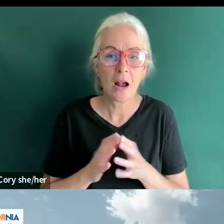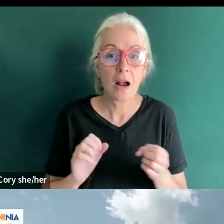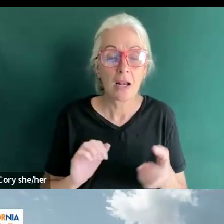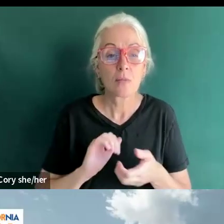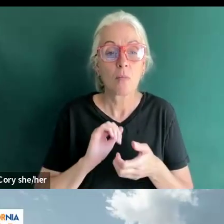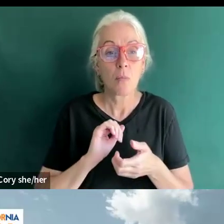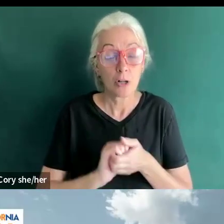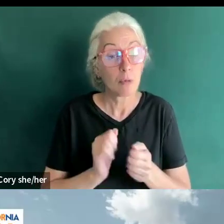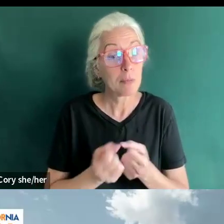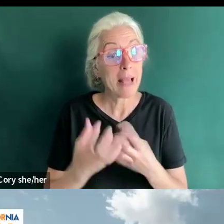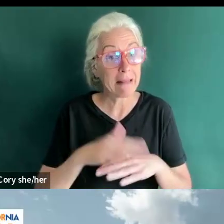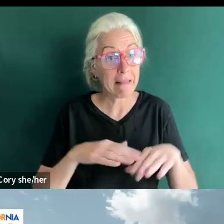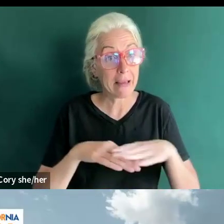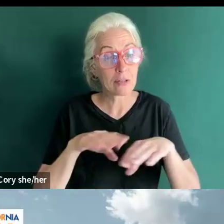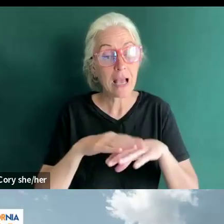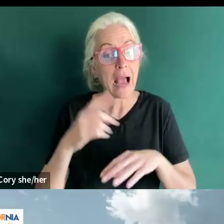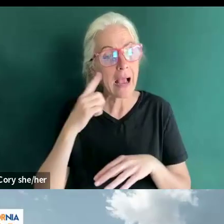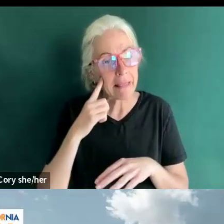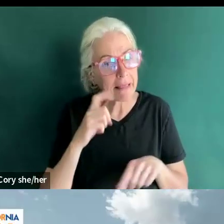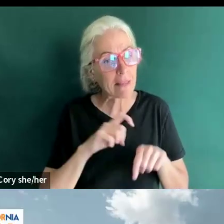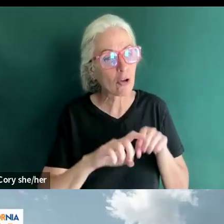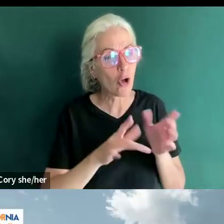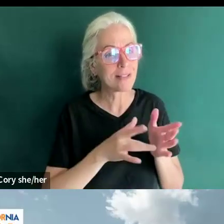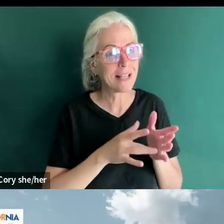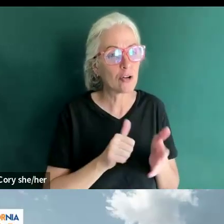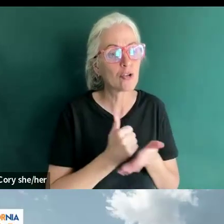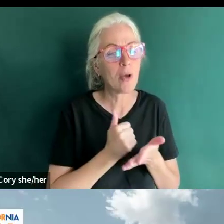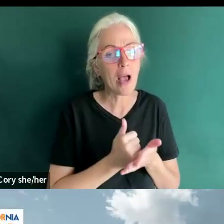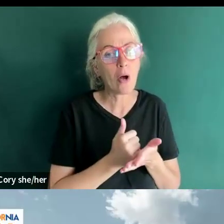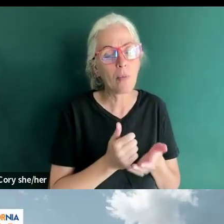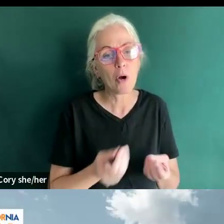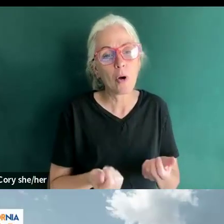and like you said, I think the call center to help provide enrollment assistance with folks